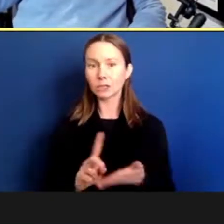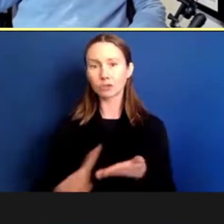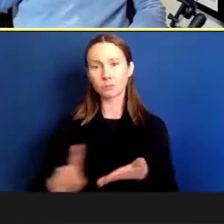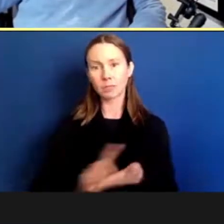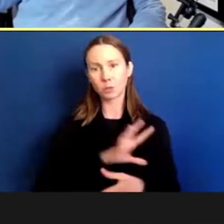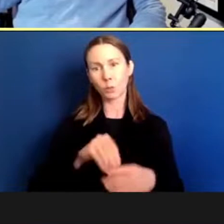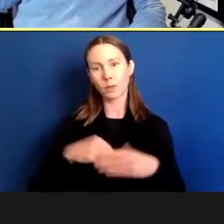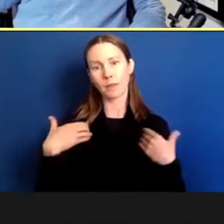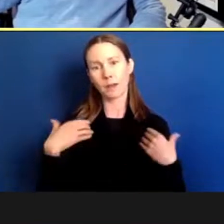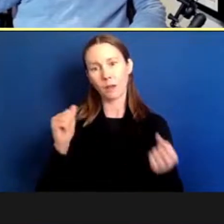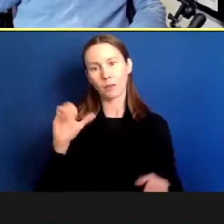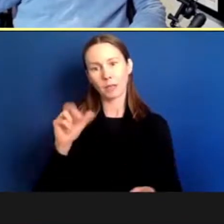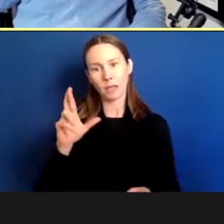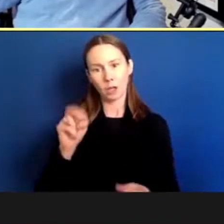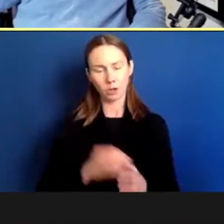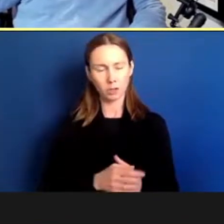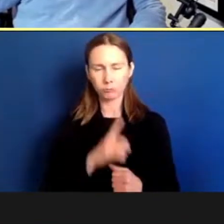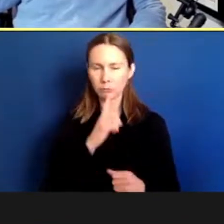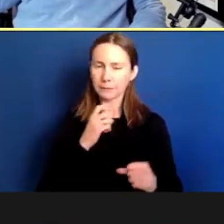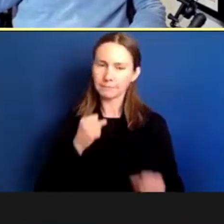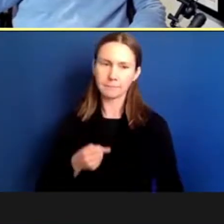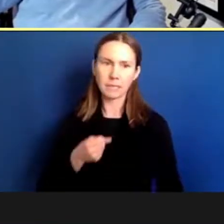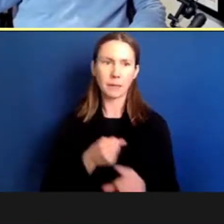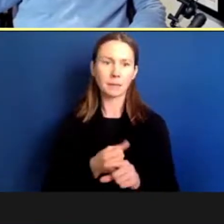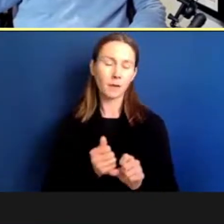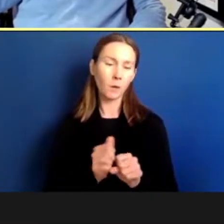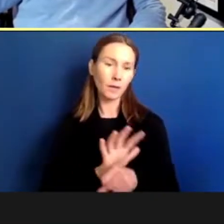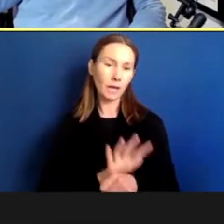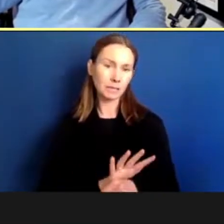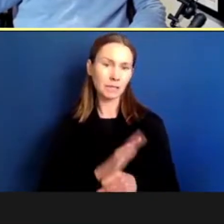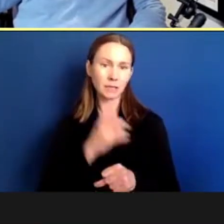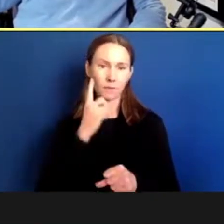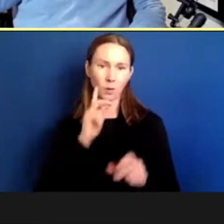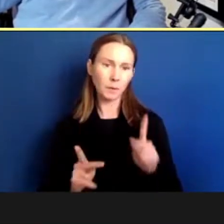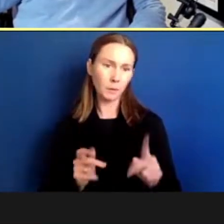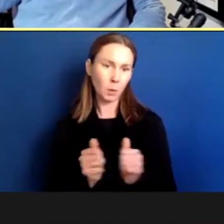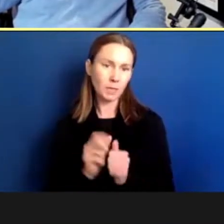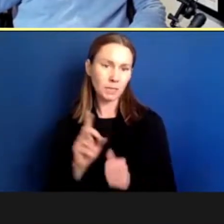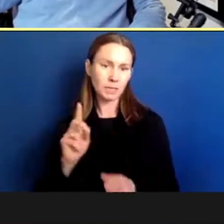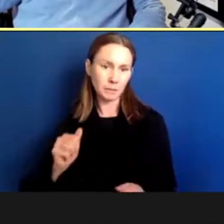the devastating impact of COVID-19 on people with disabilities congregate care facilities,